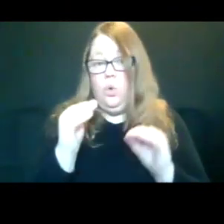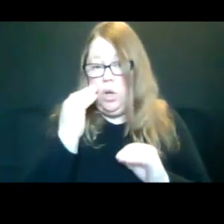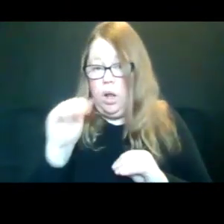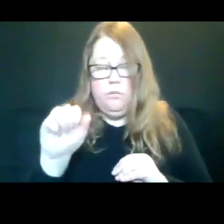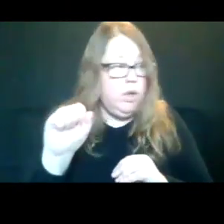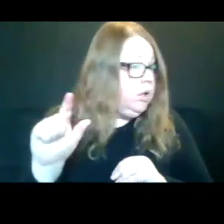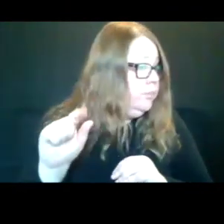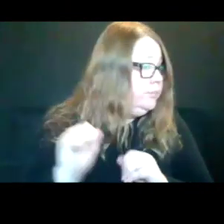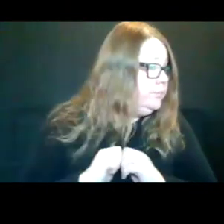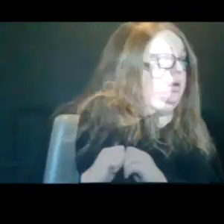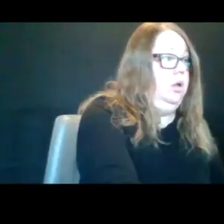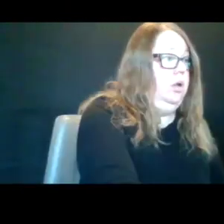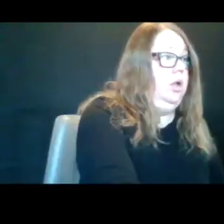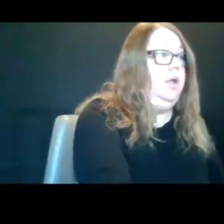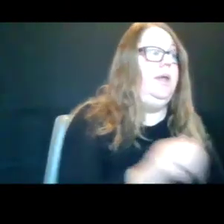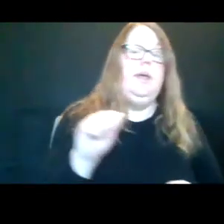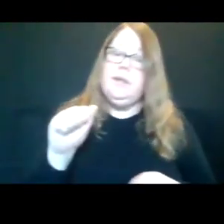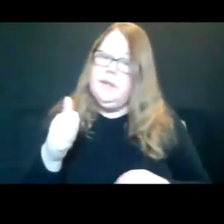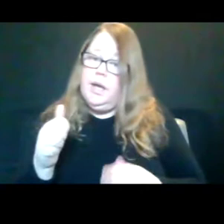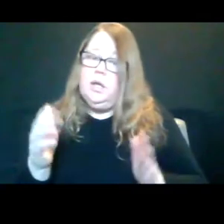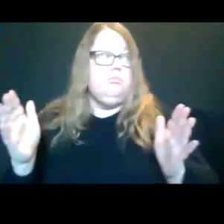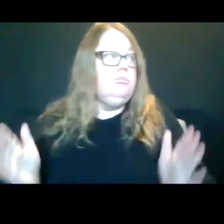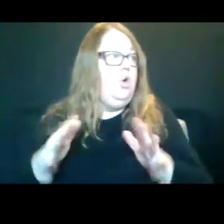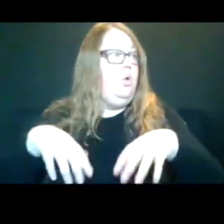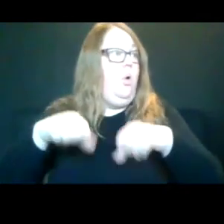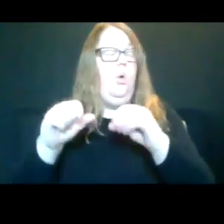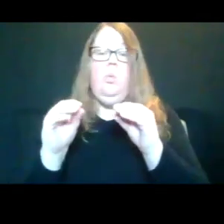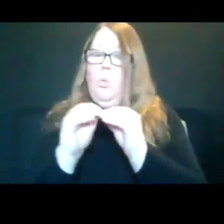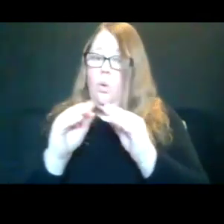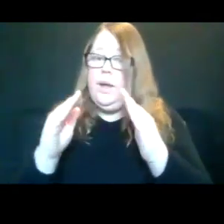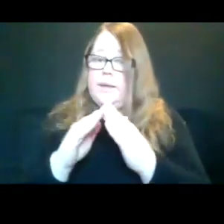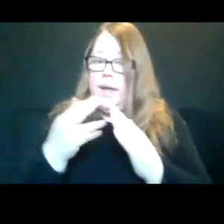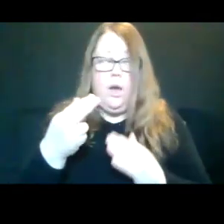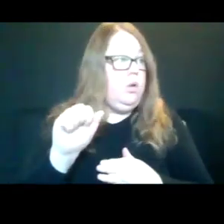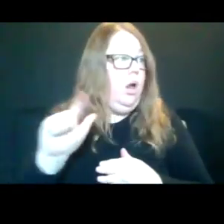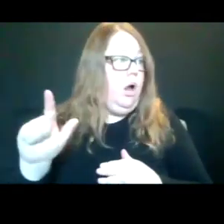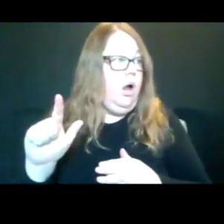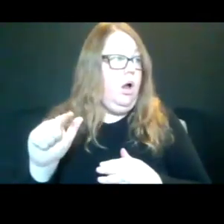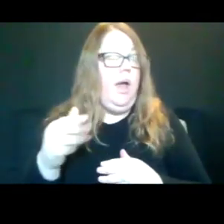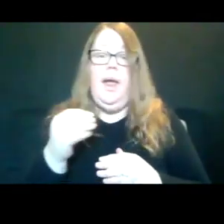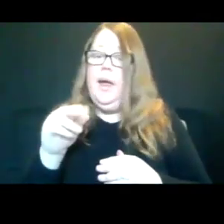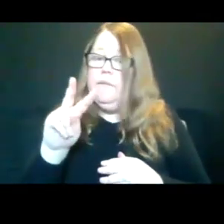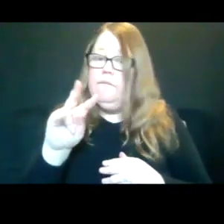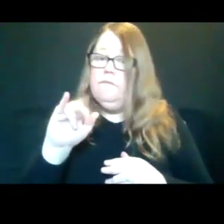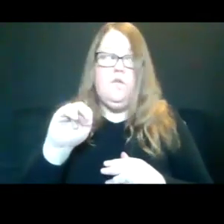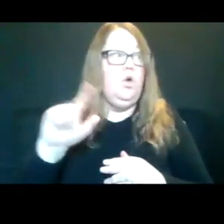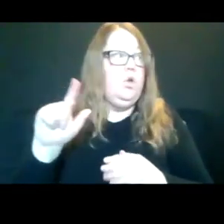or no knowledge of ASL • Quality of captions • More town halls and virtual educational workshops